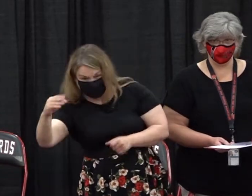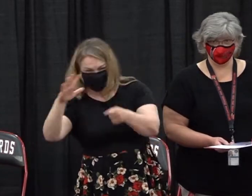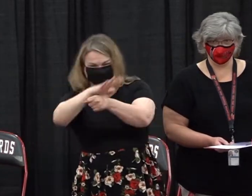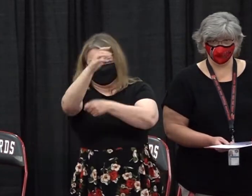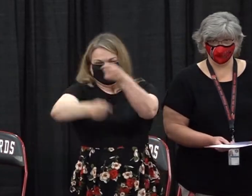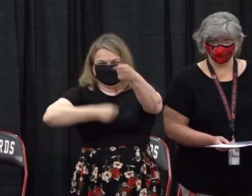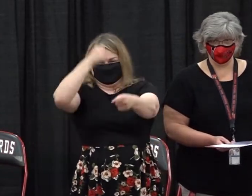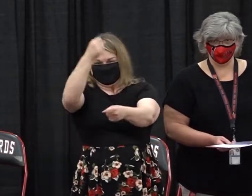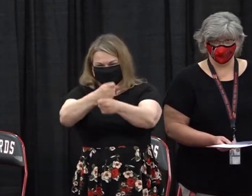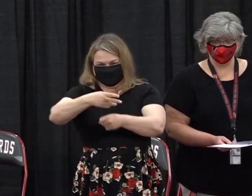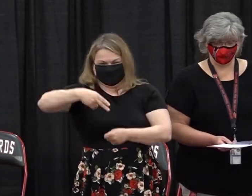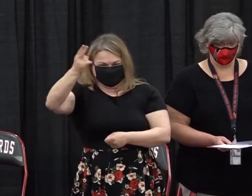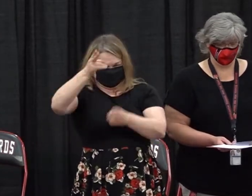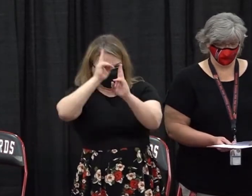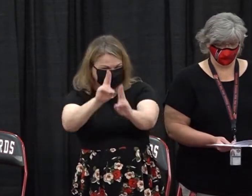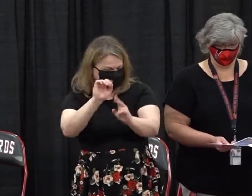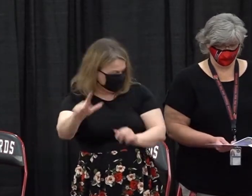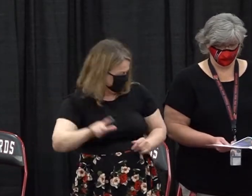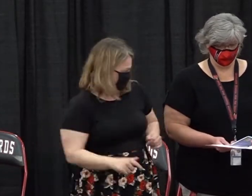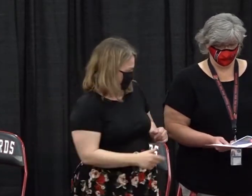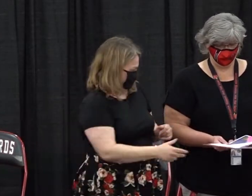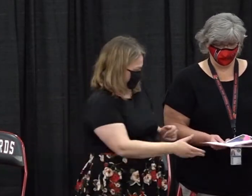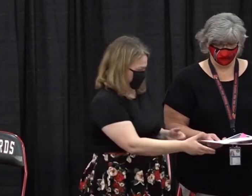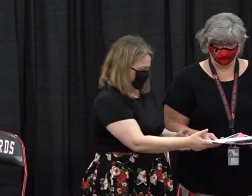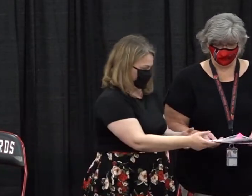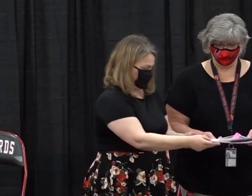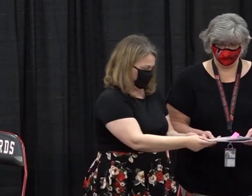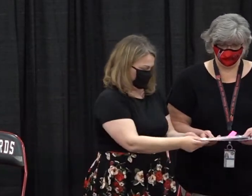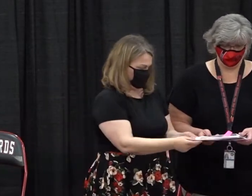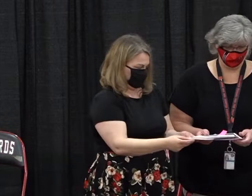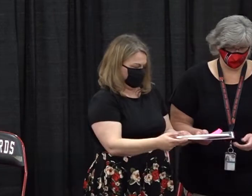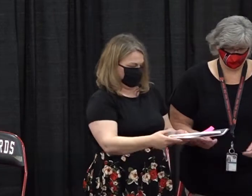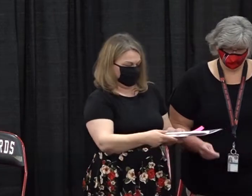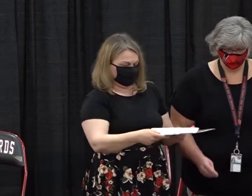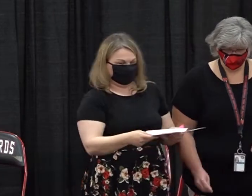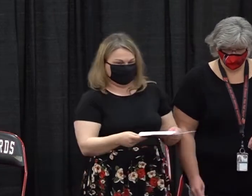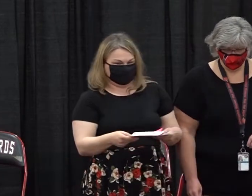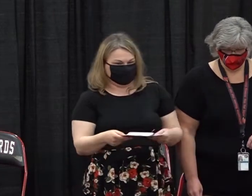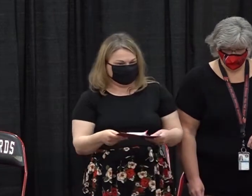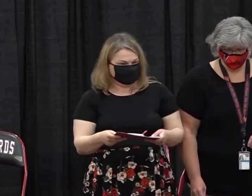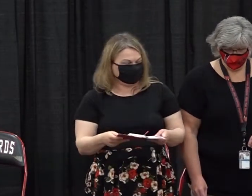And, she had fourth quarter and full year high honor roll.